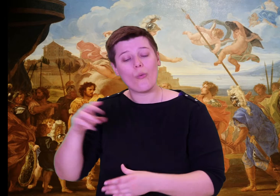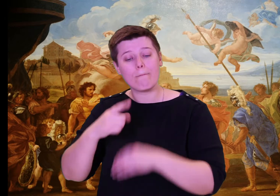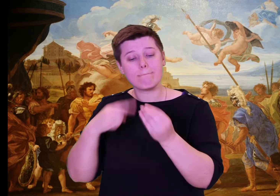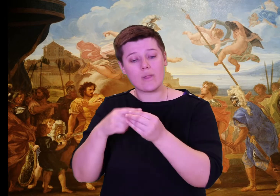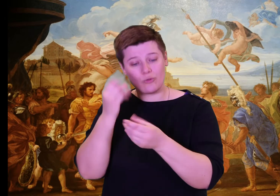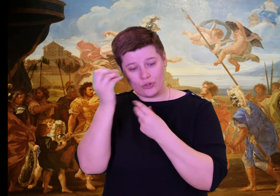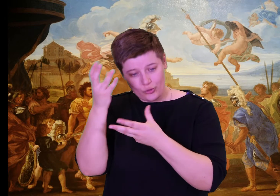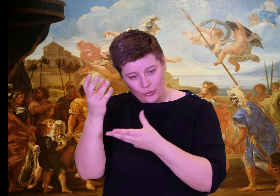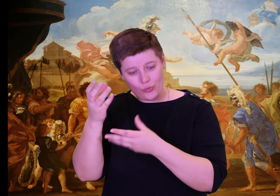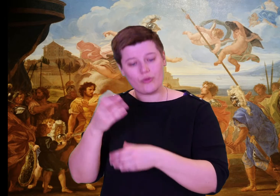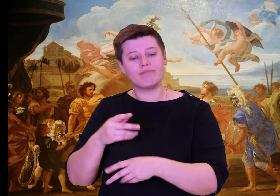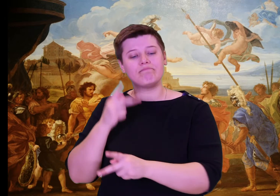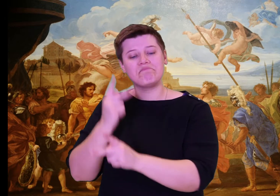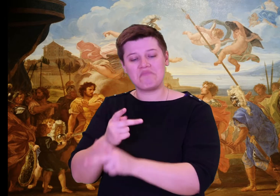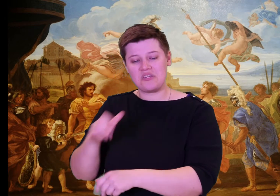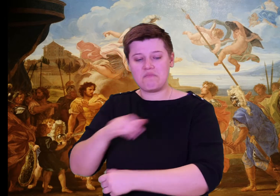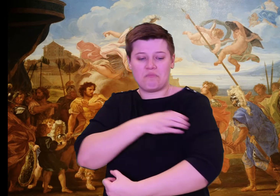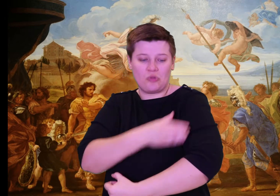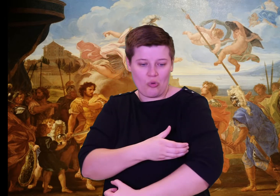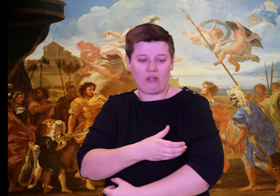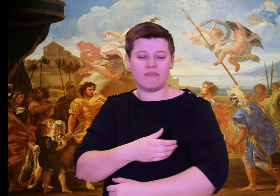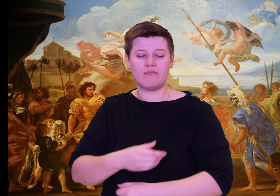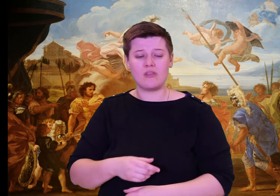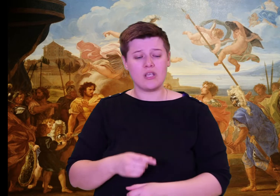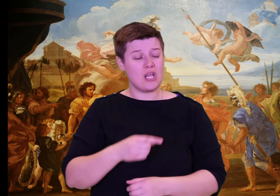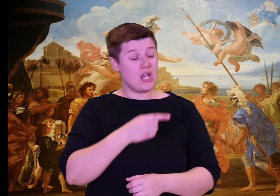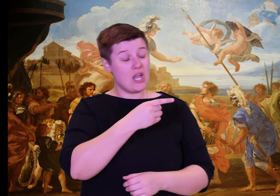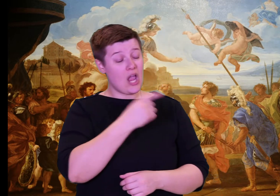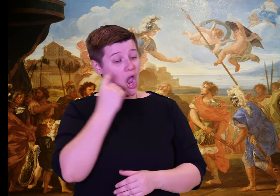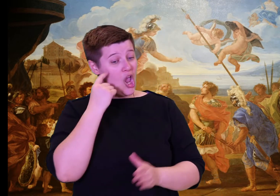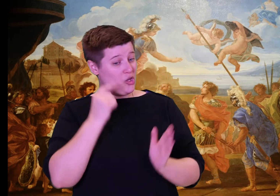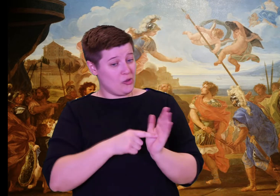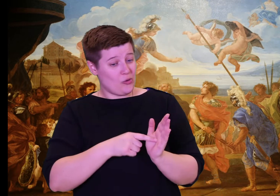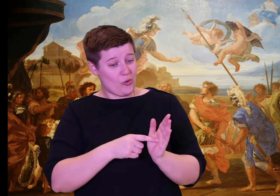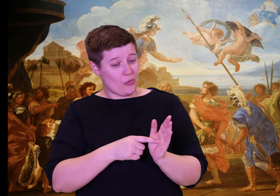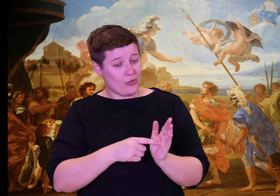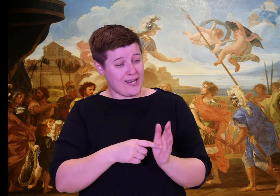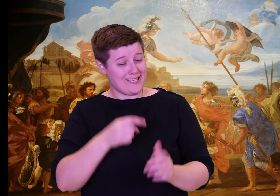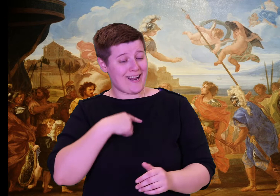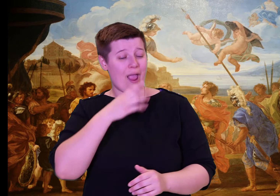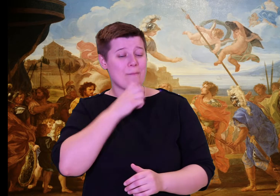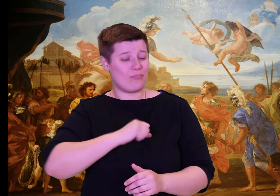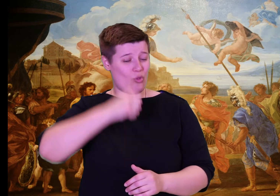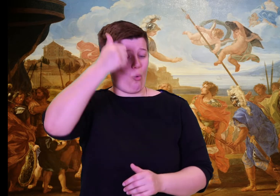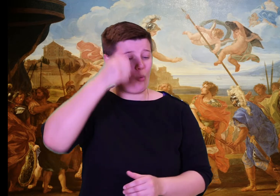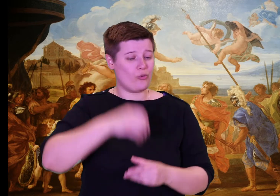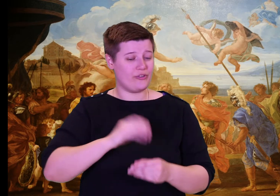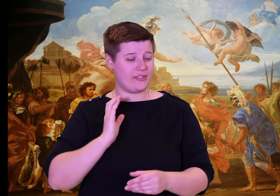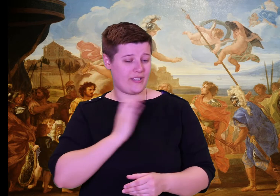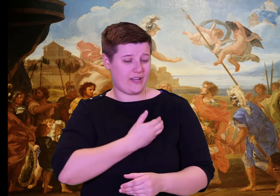ship with your own crew. Or if you would prefer, you can go there by land--here is